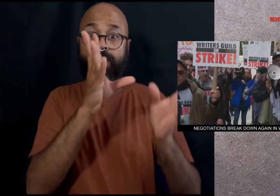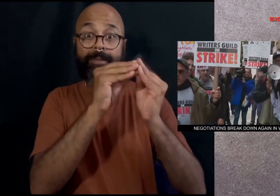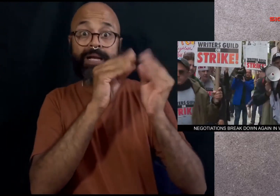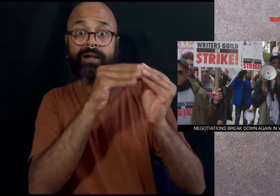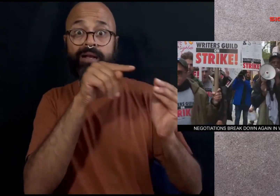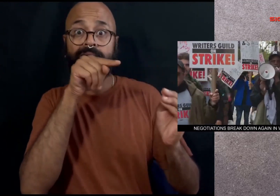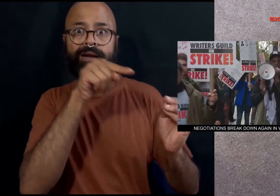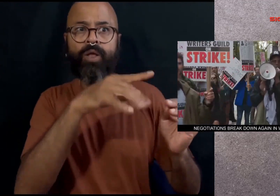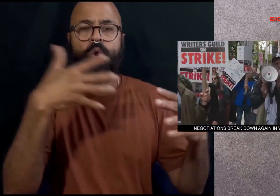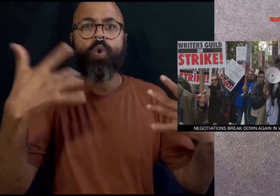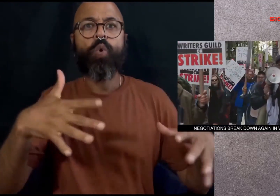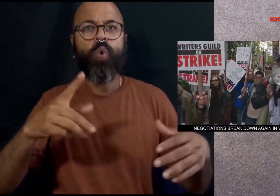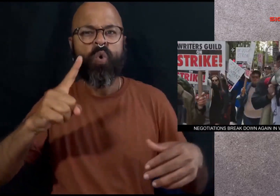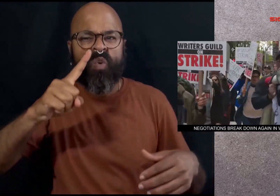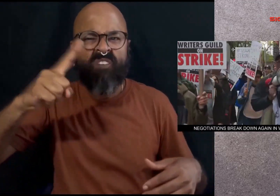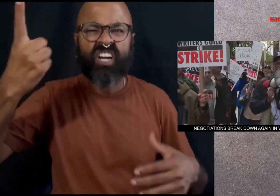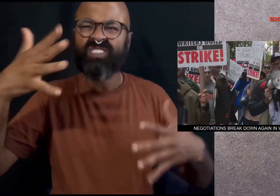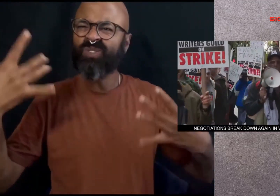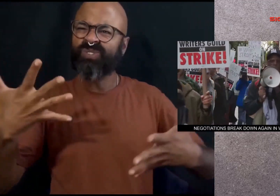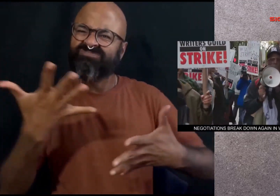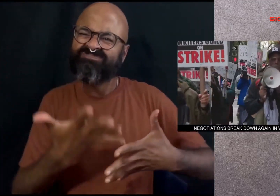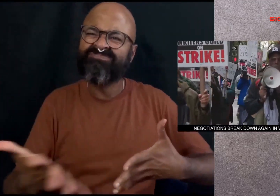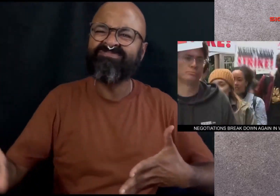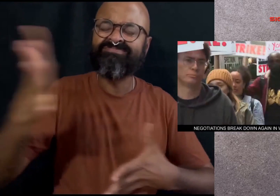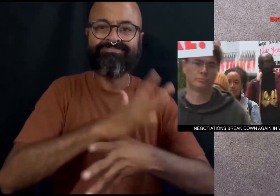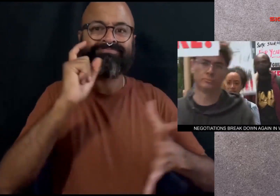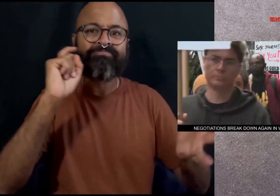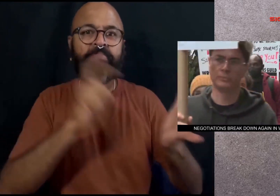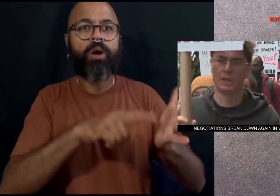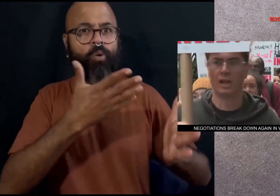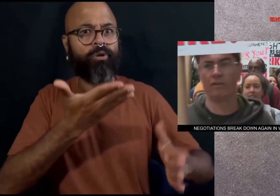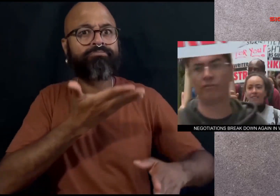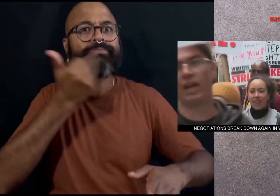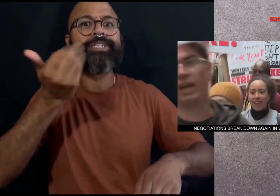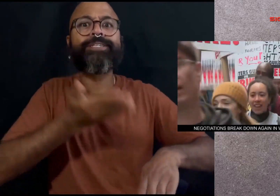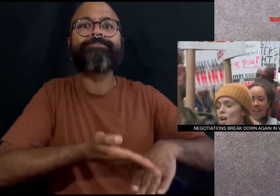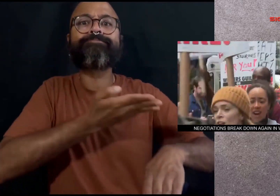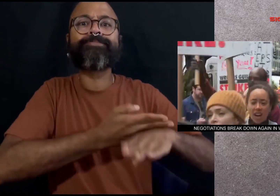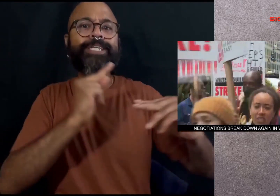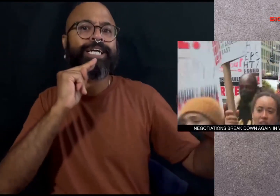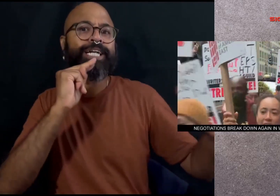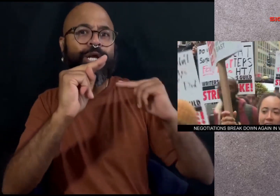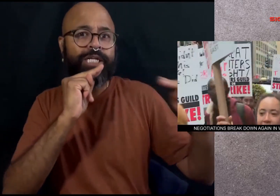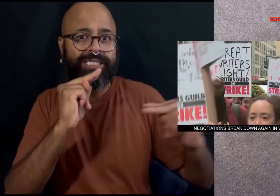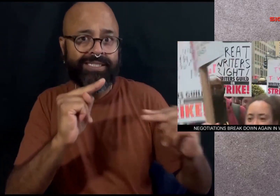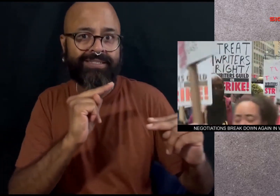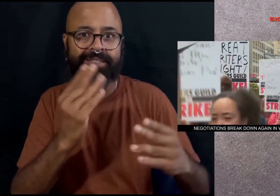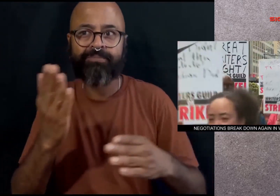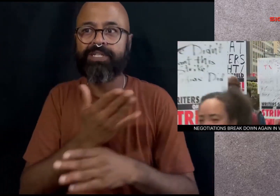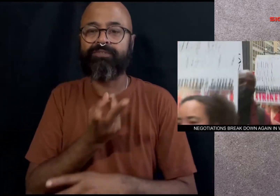Friday's meeting was seen as the first potential sign of a better negotiation between the two sides,